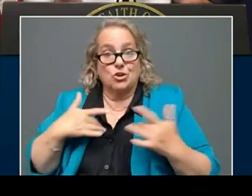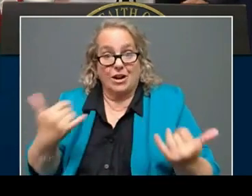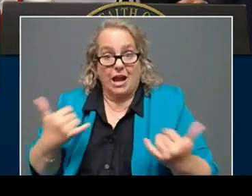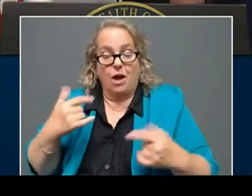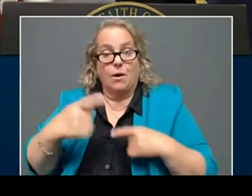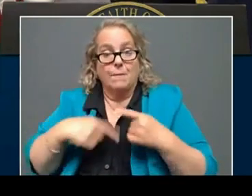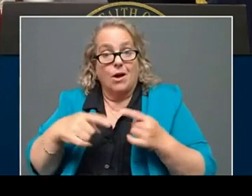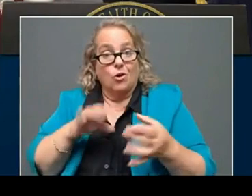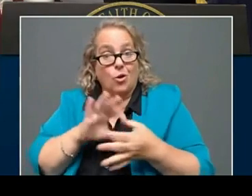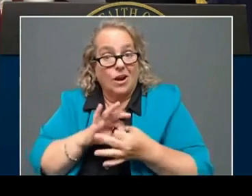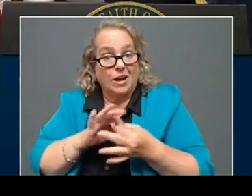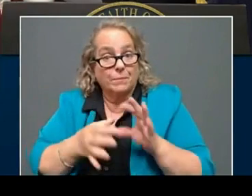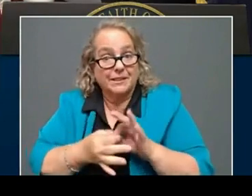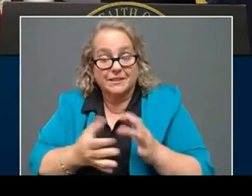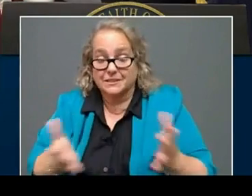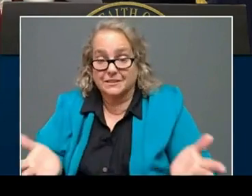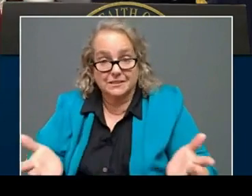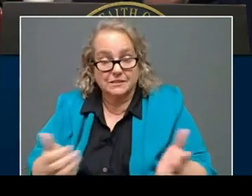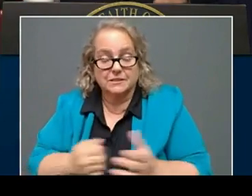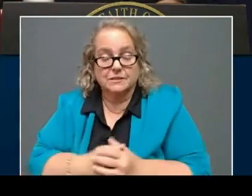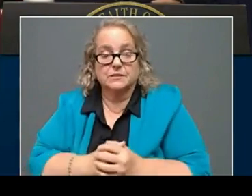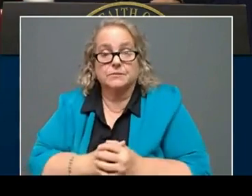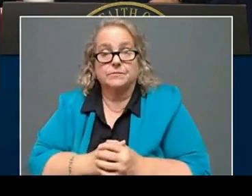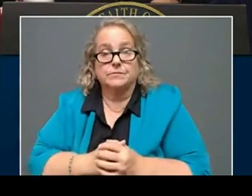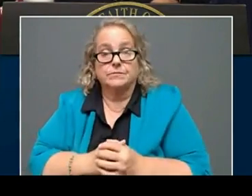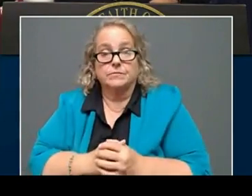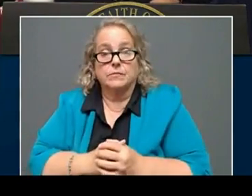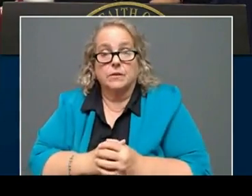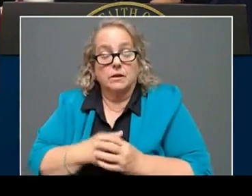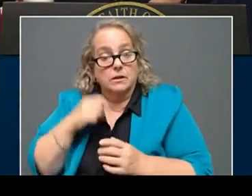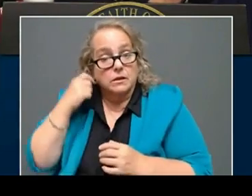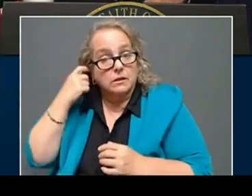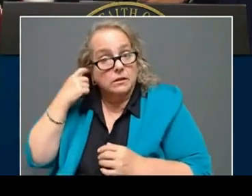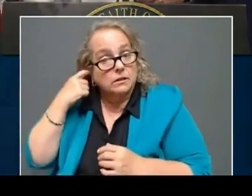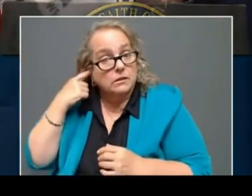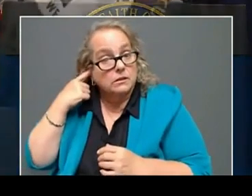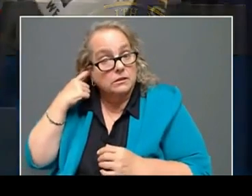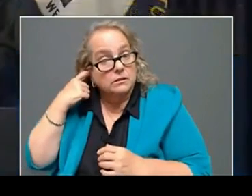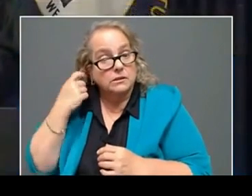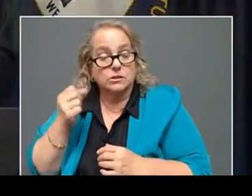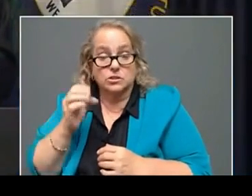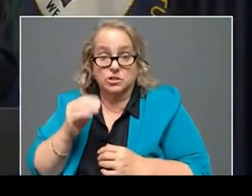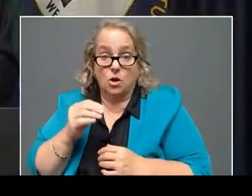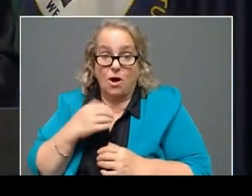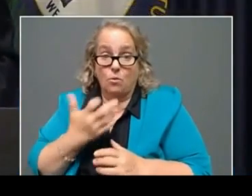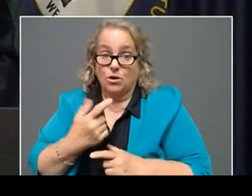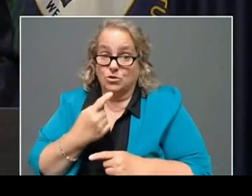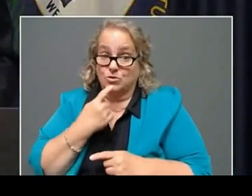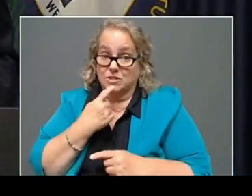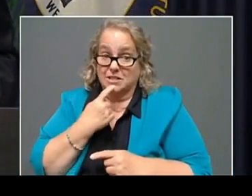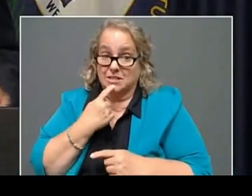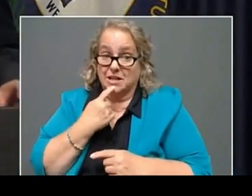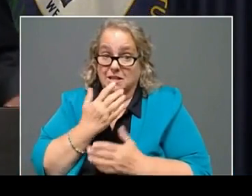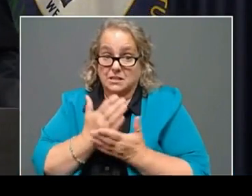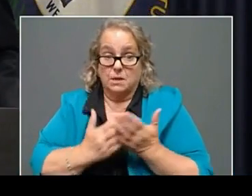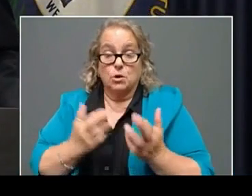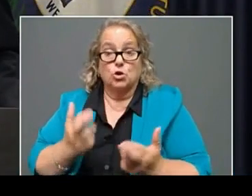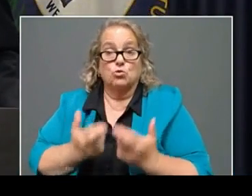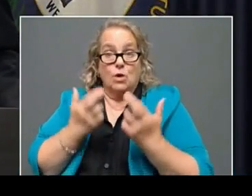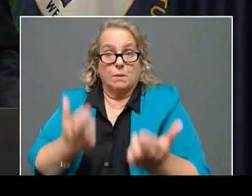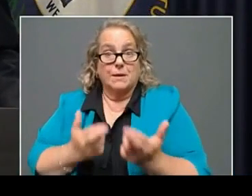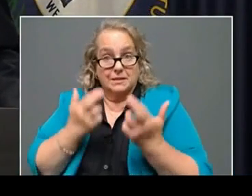Um, so I want to throw out some, some recommendations which we have made some